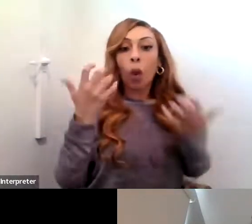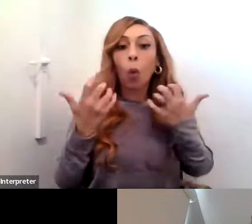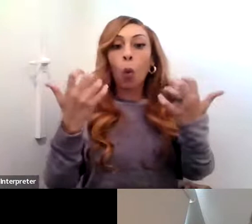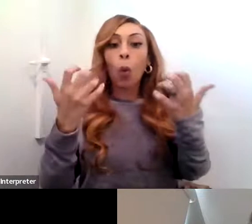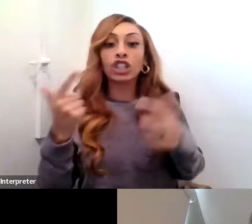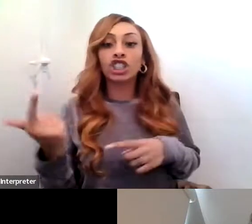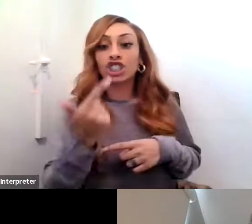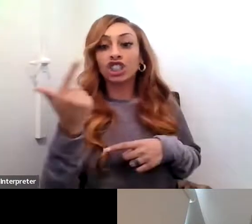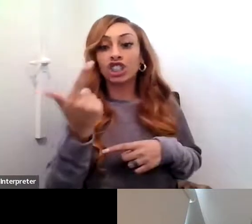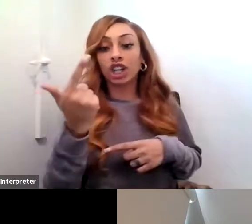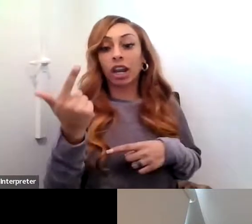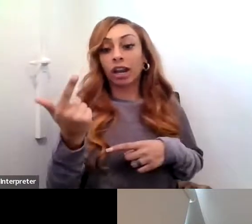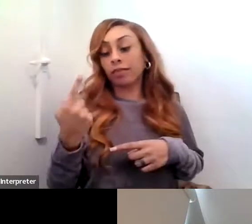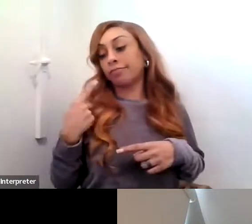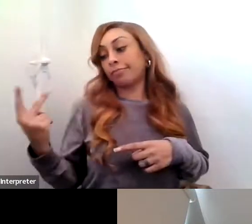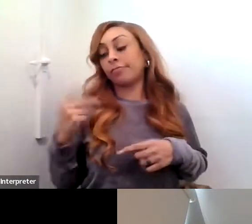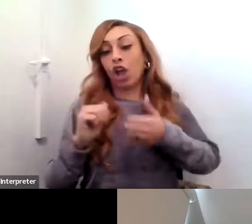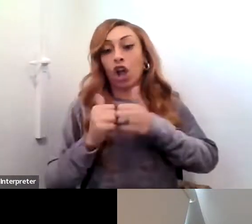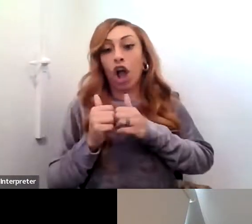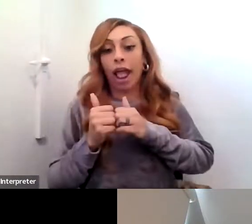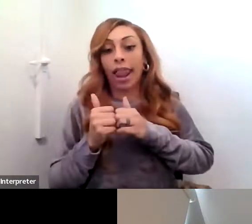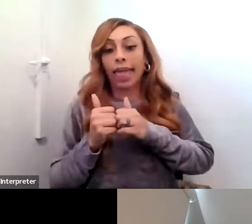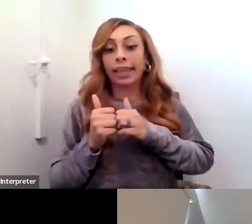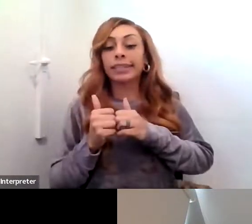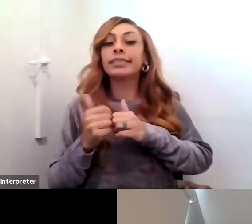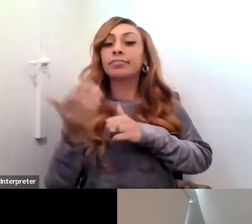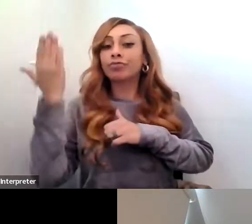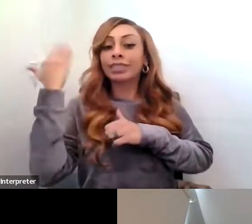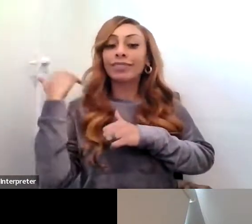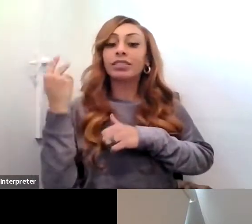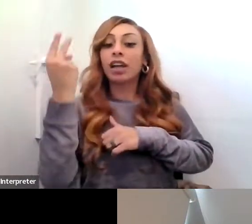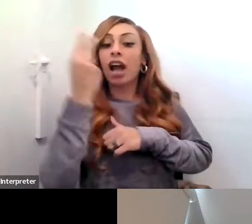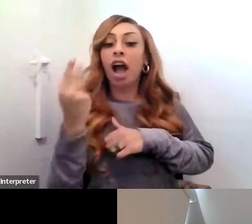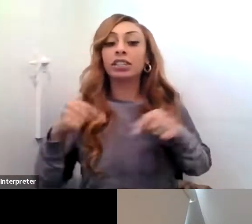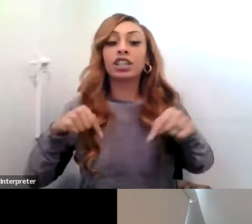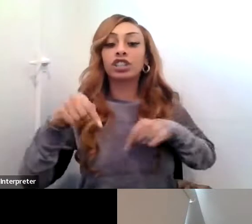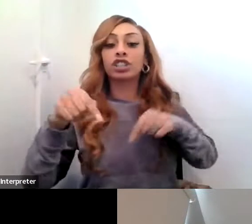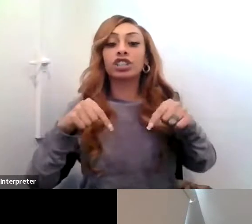My colleague, Annette Mees, used to be artistic director of an organisation called Coney,